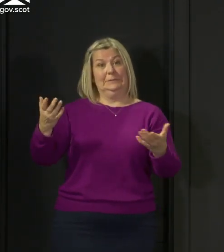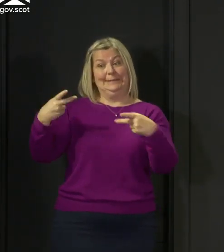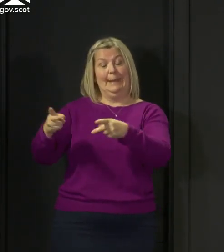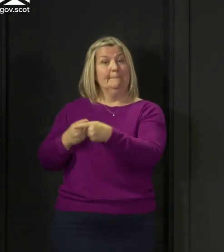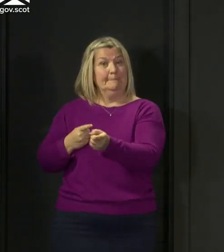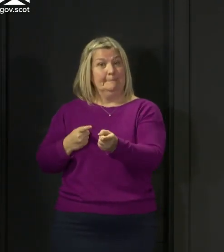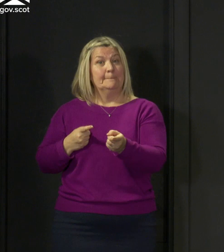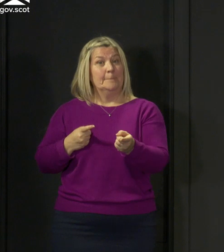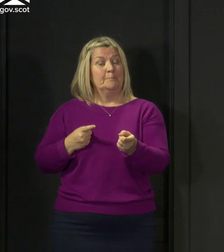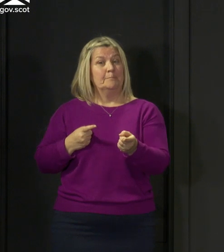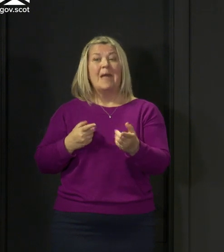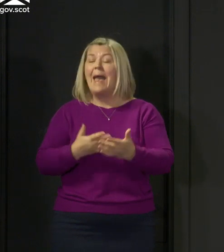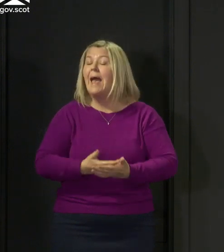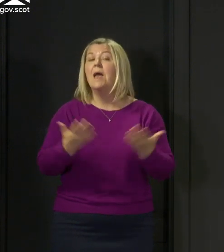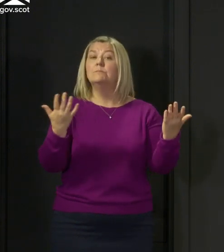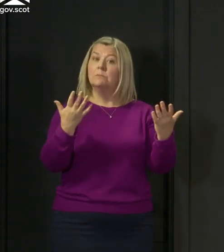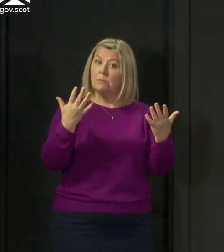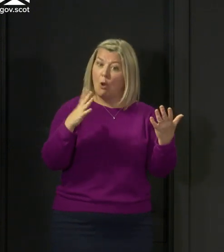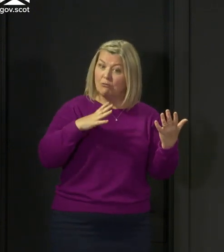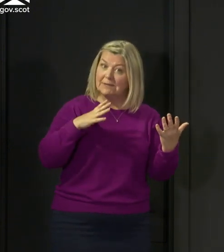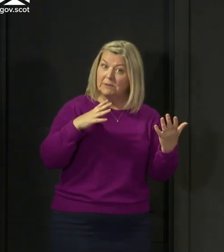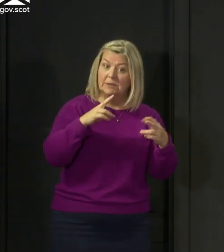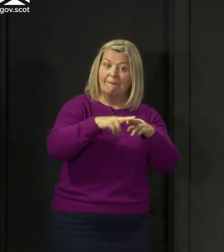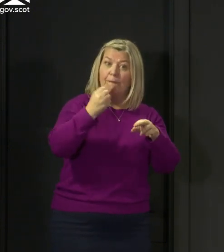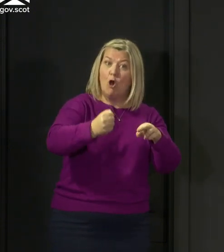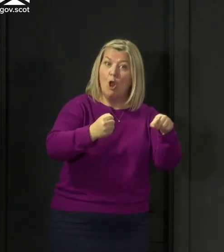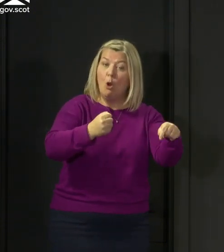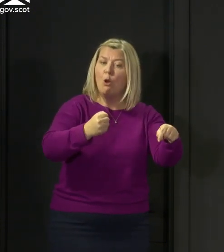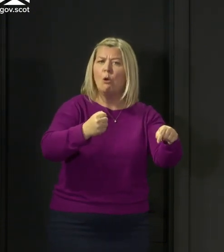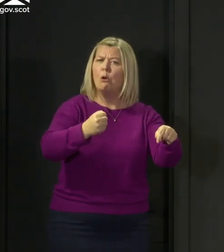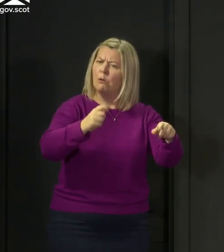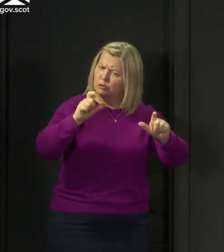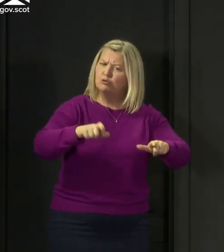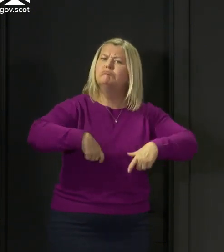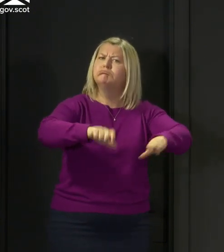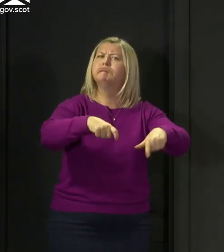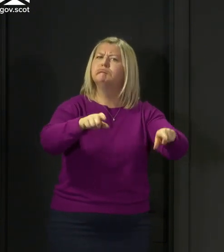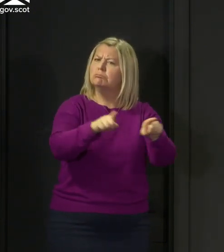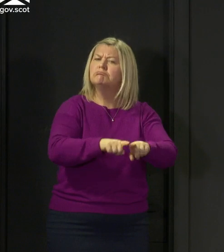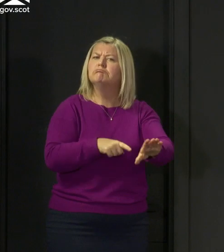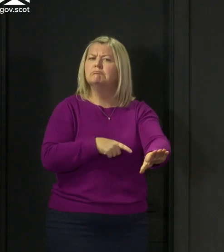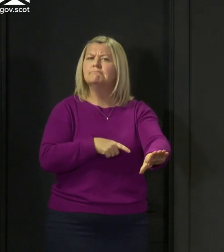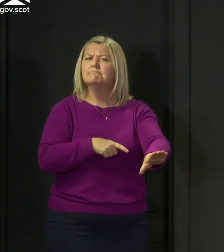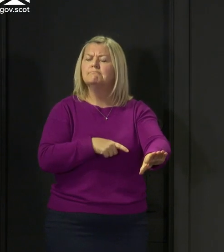right now should be pressurised to go back to work before the guidance is in place and there is confidence about doing that. And it is not the Scottish Government position